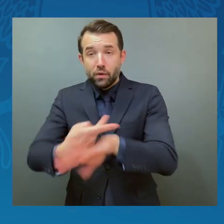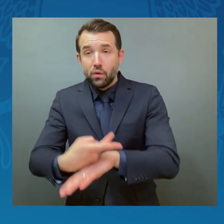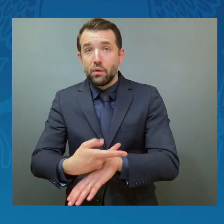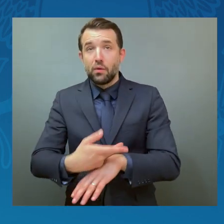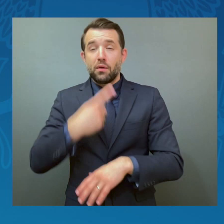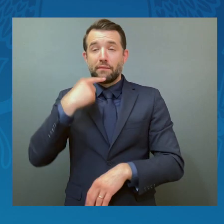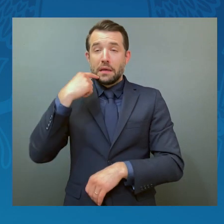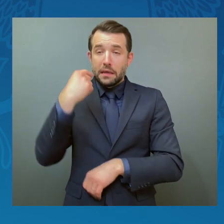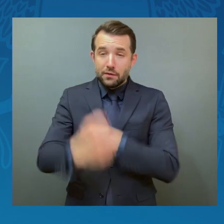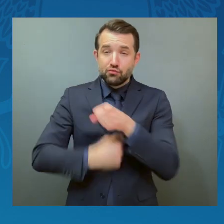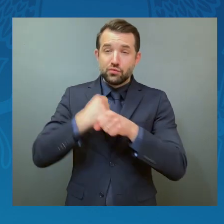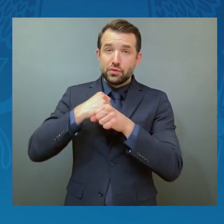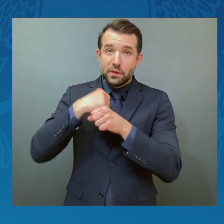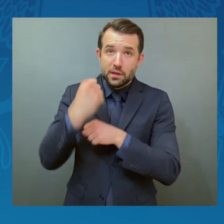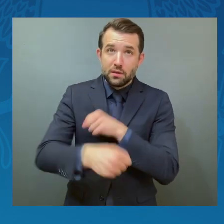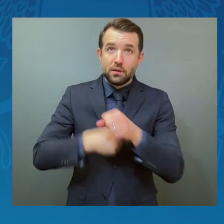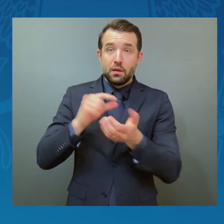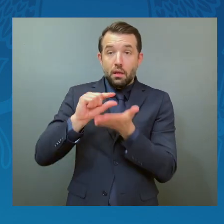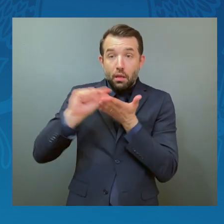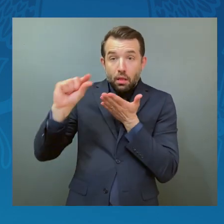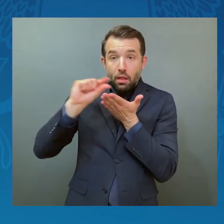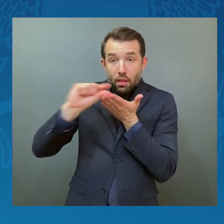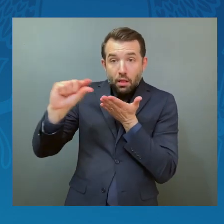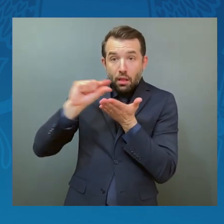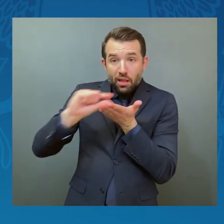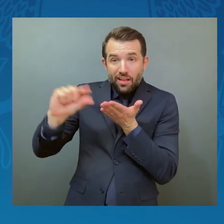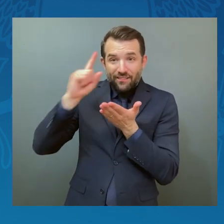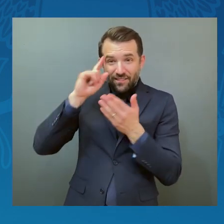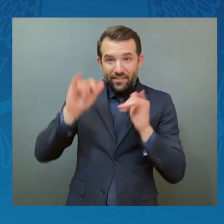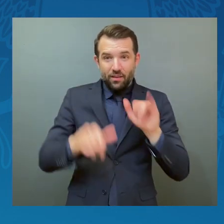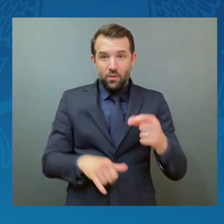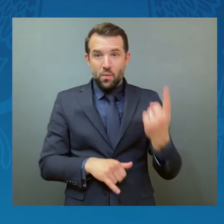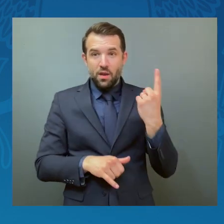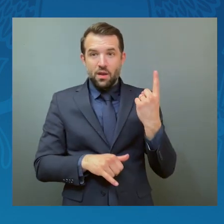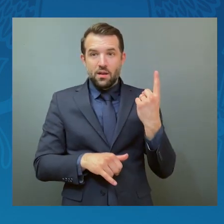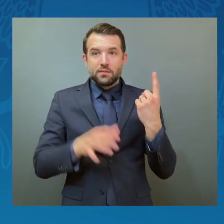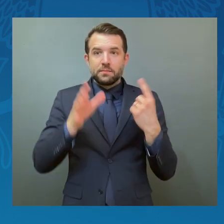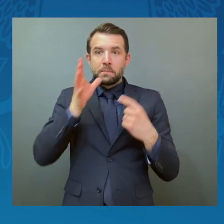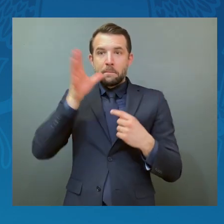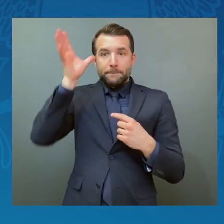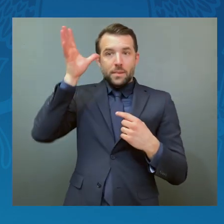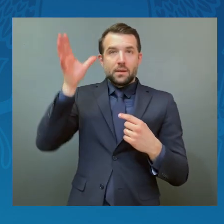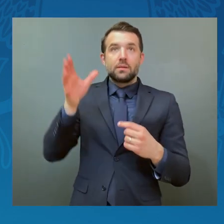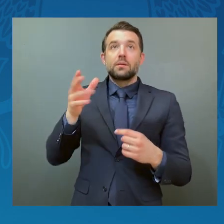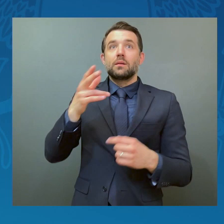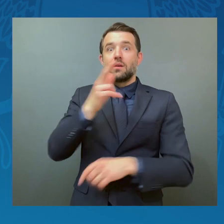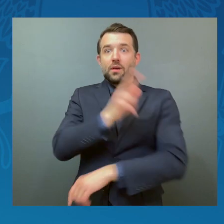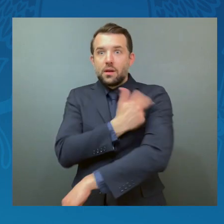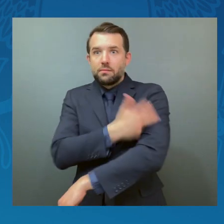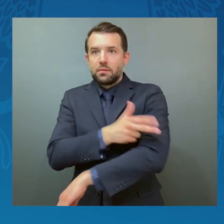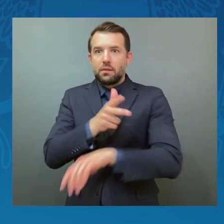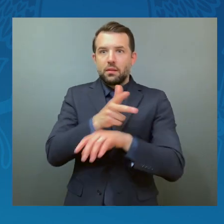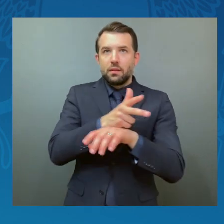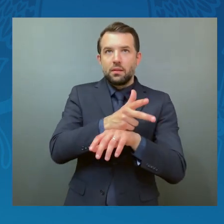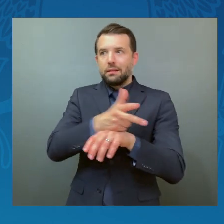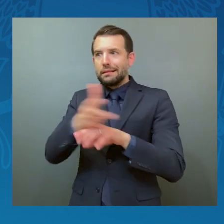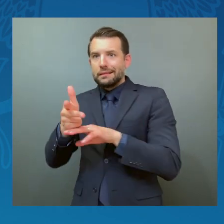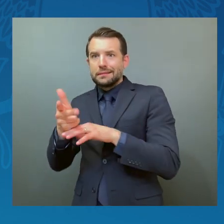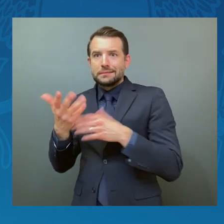Parents who have sat in a hospital parking lot afraid to bring their child through those sliding glass doors of the emergency room,